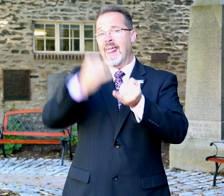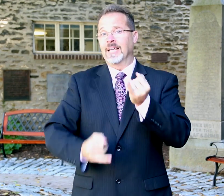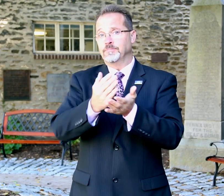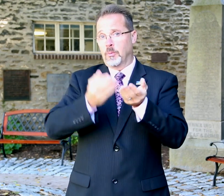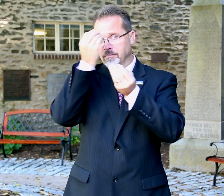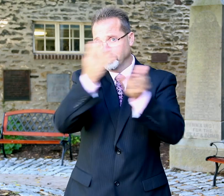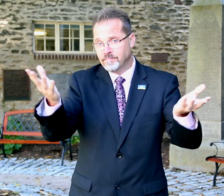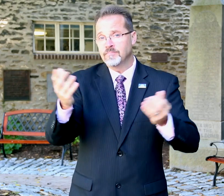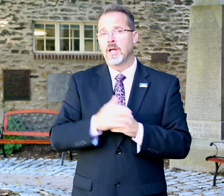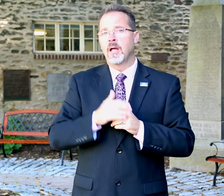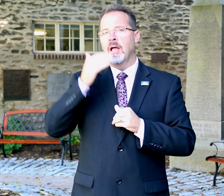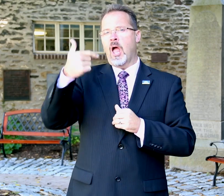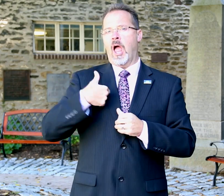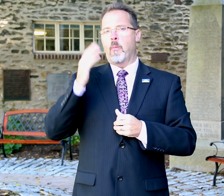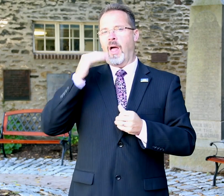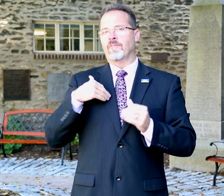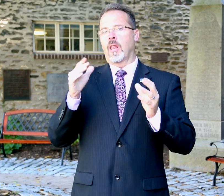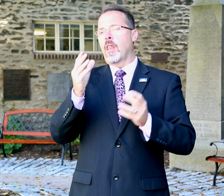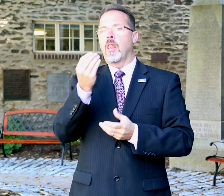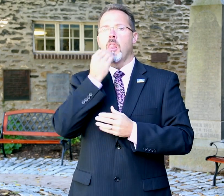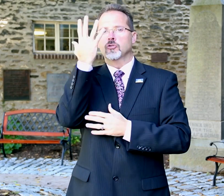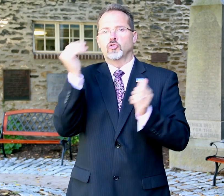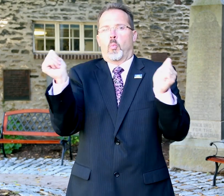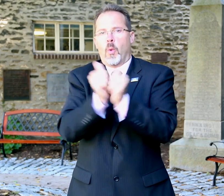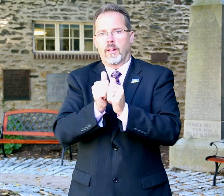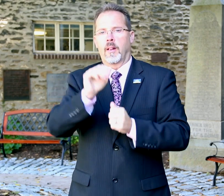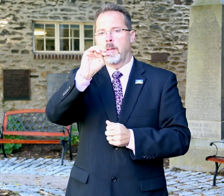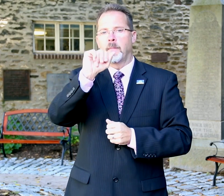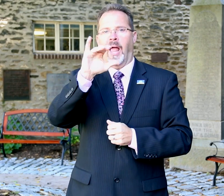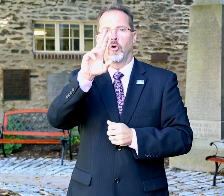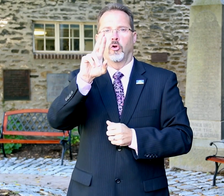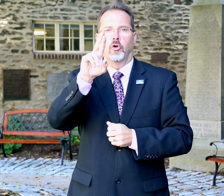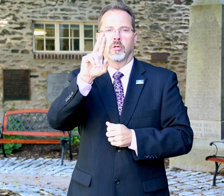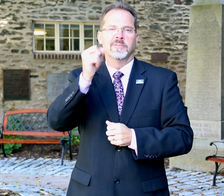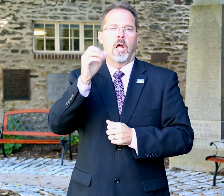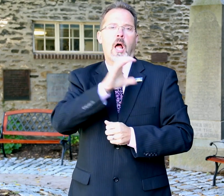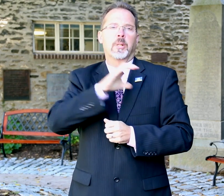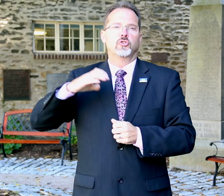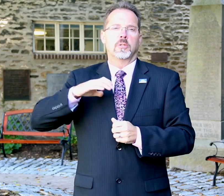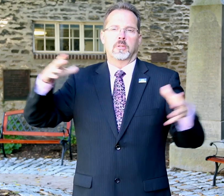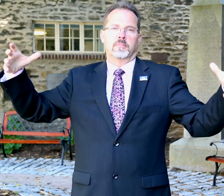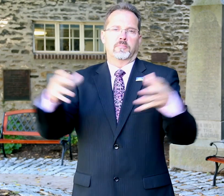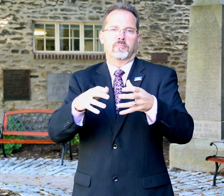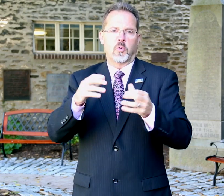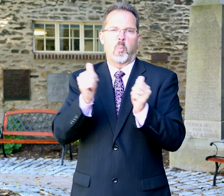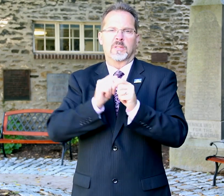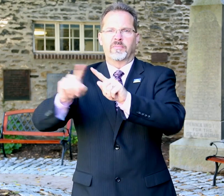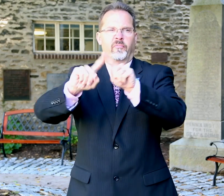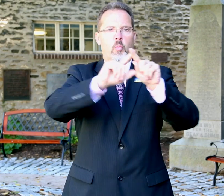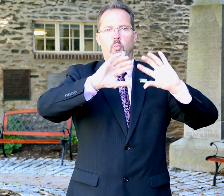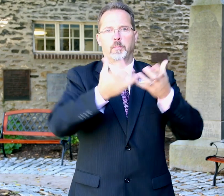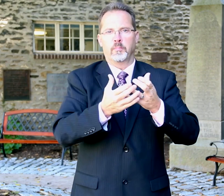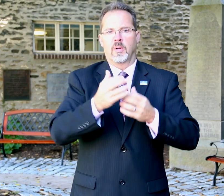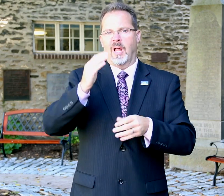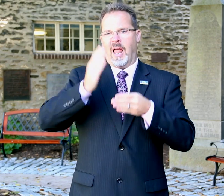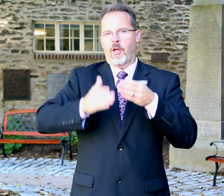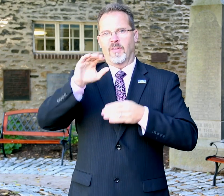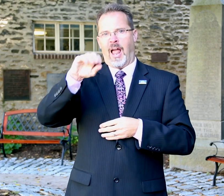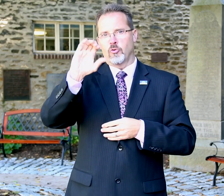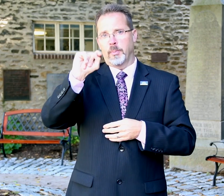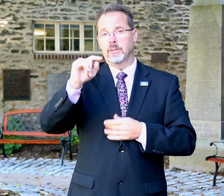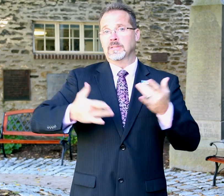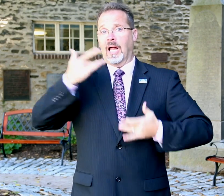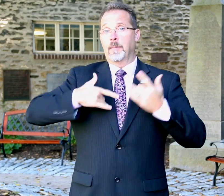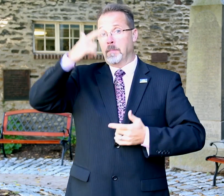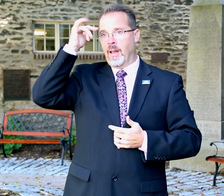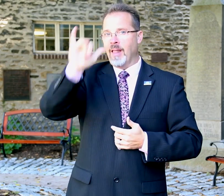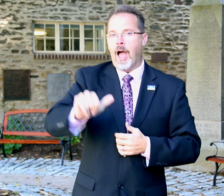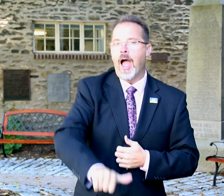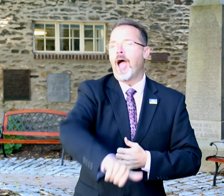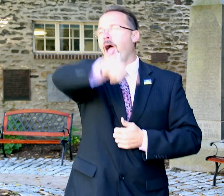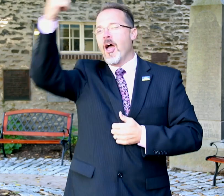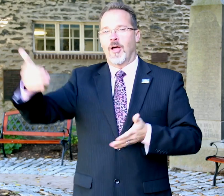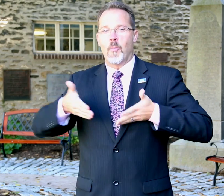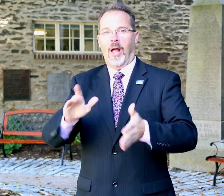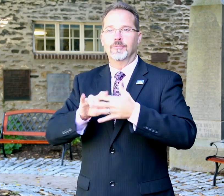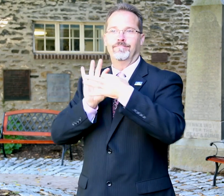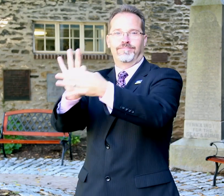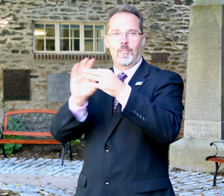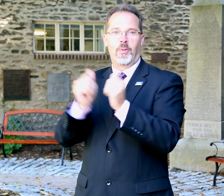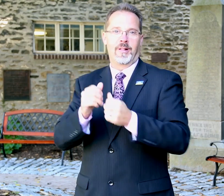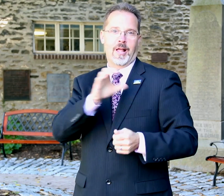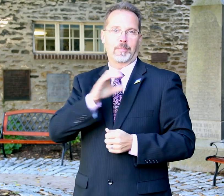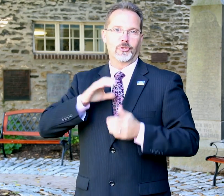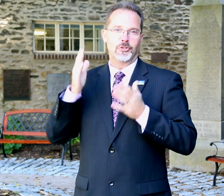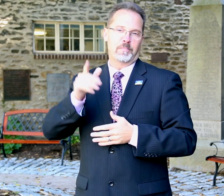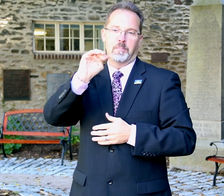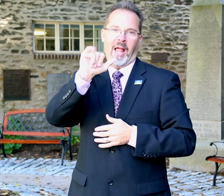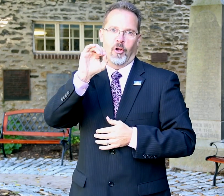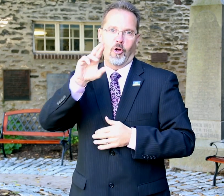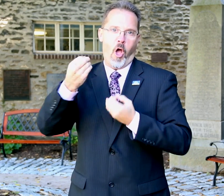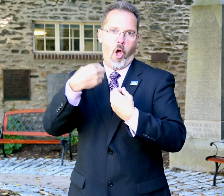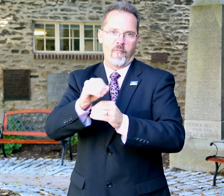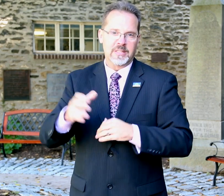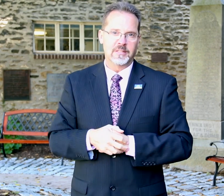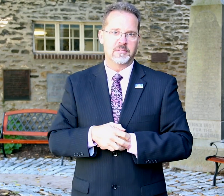The last bit of information I will have lunch with the Mayor, Commissioner and others at the end of October. I am excited because that is another way to connect with the Commissioner and Mayor's office.